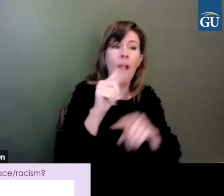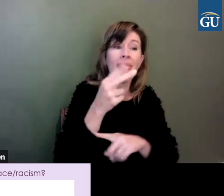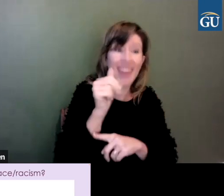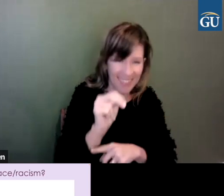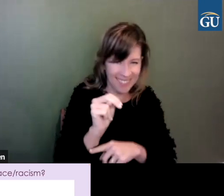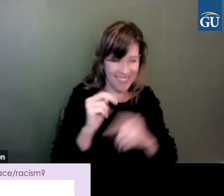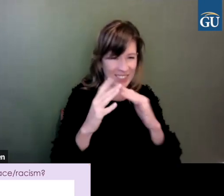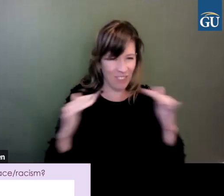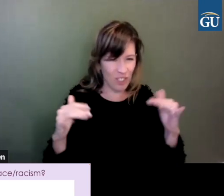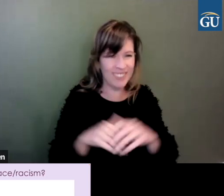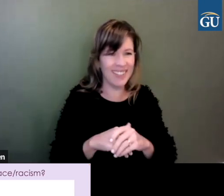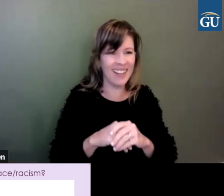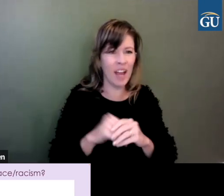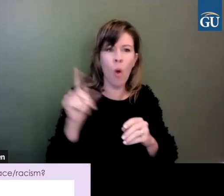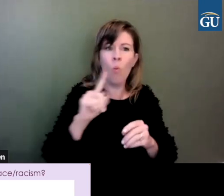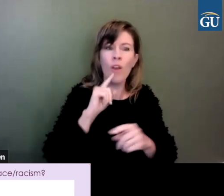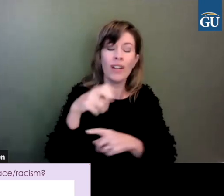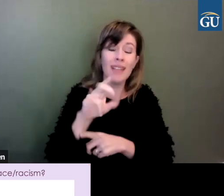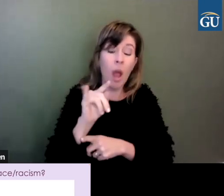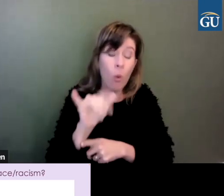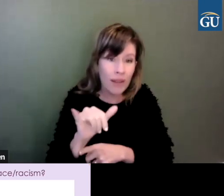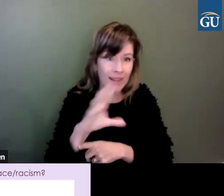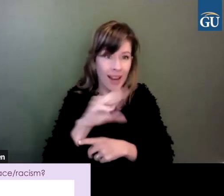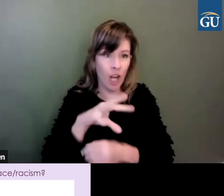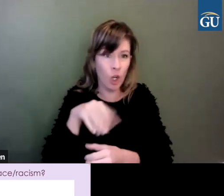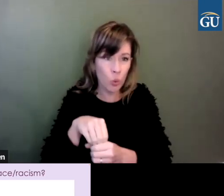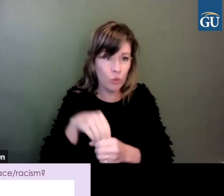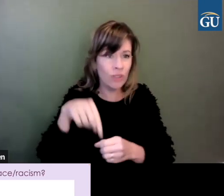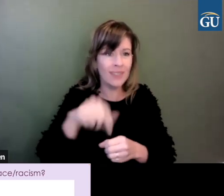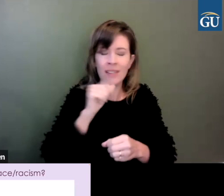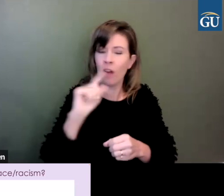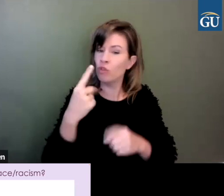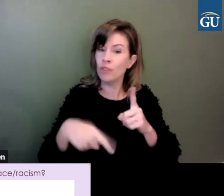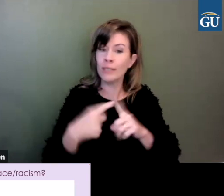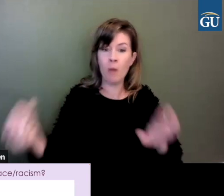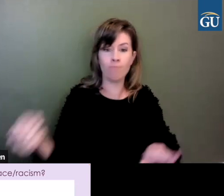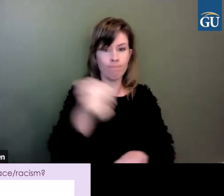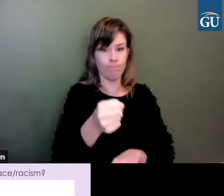, I want us to think about equity. Representation is not